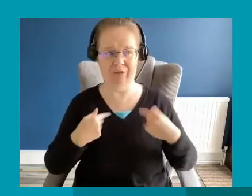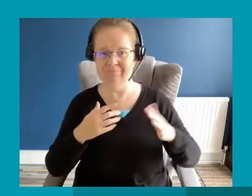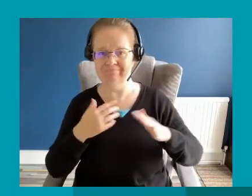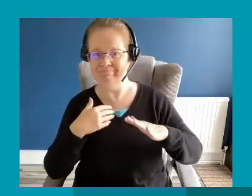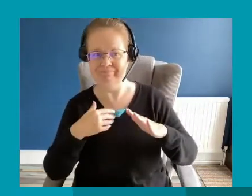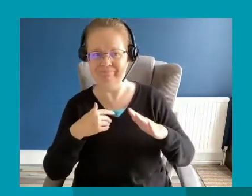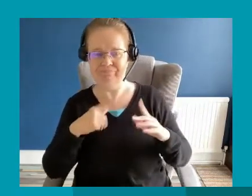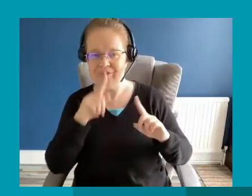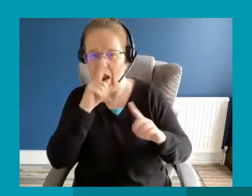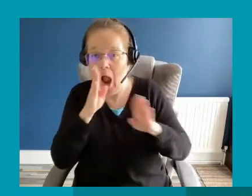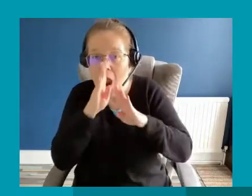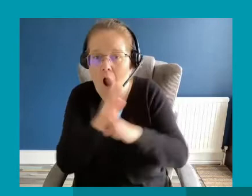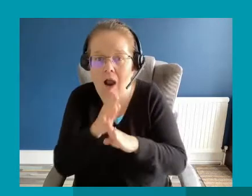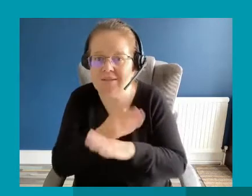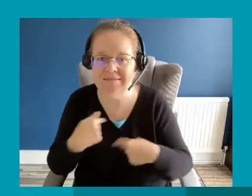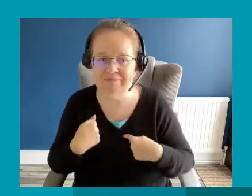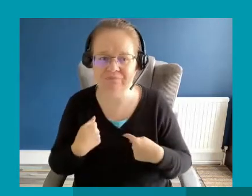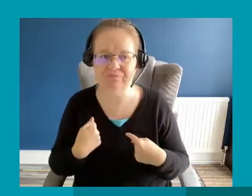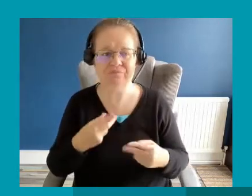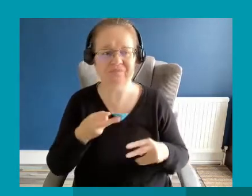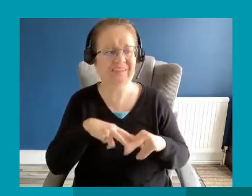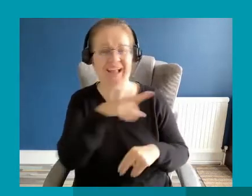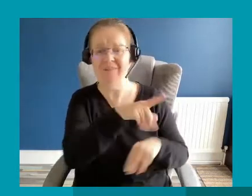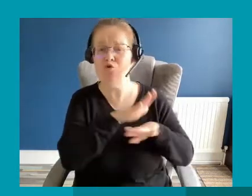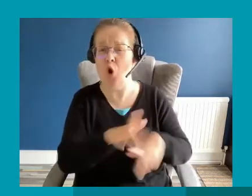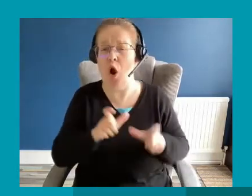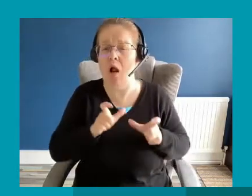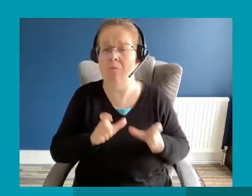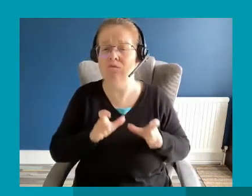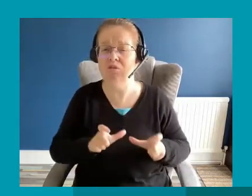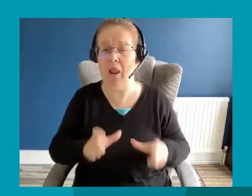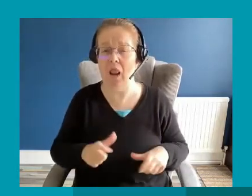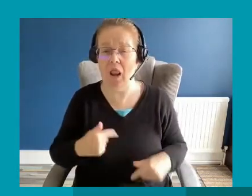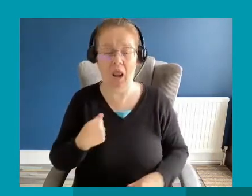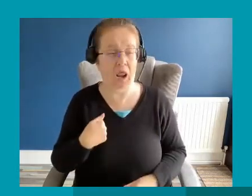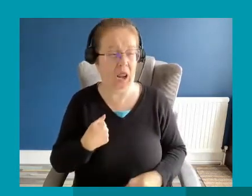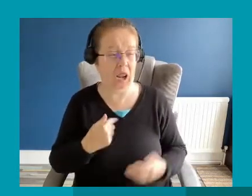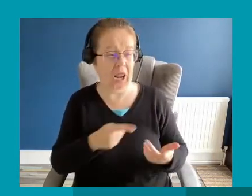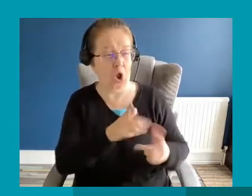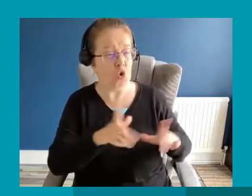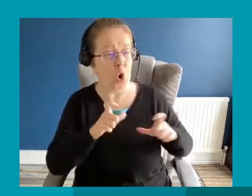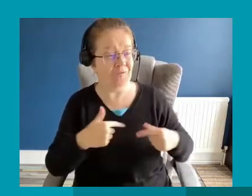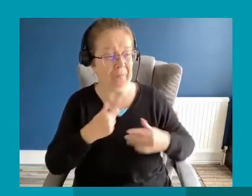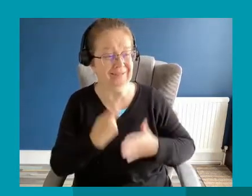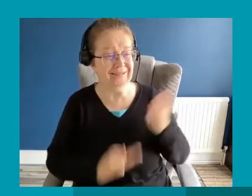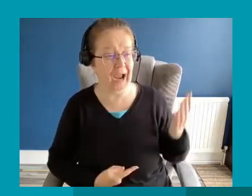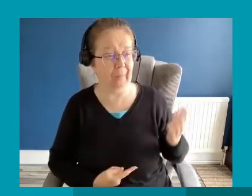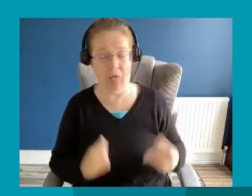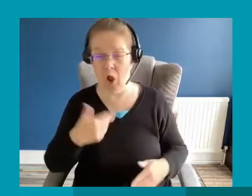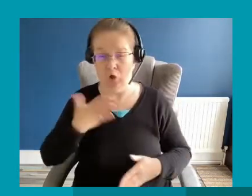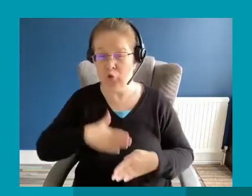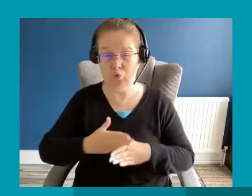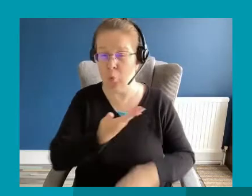And you know, if they weren't comfortable with my disability, frankly, I wouldn't want to work in a company that you know made me